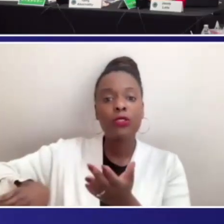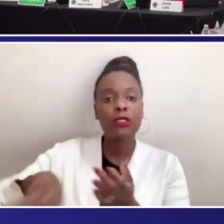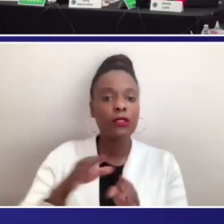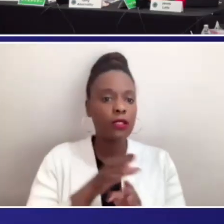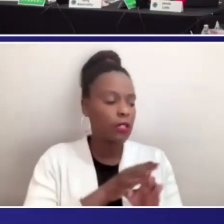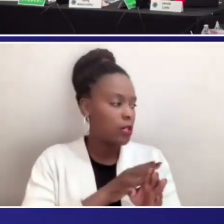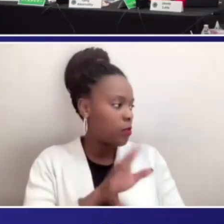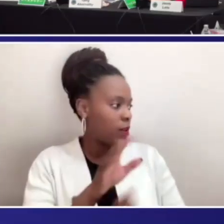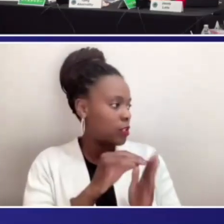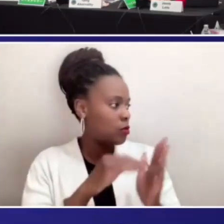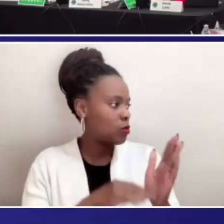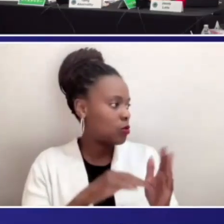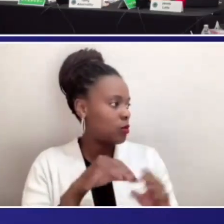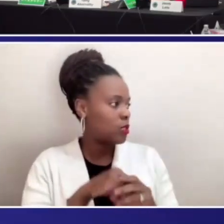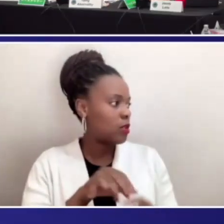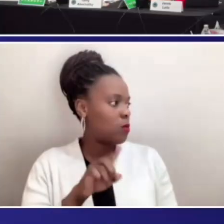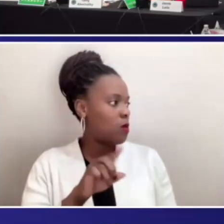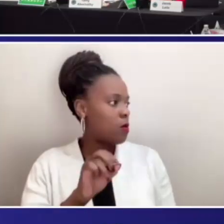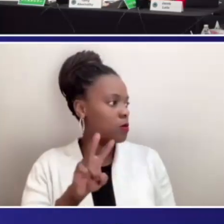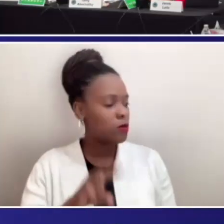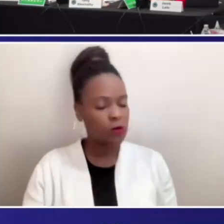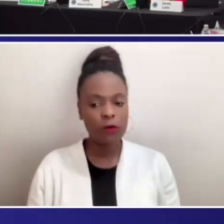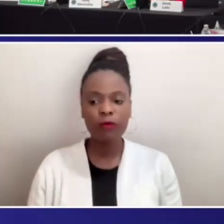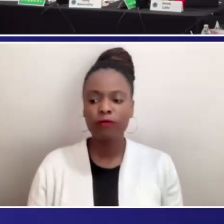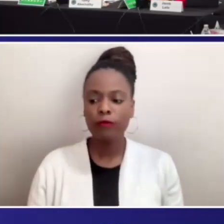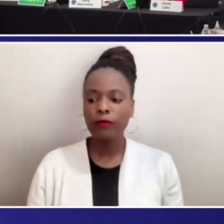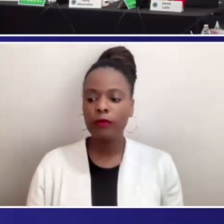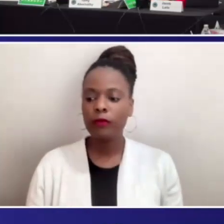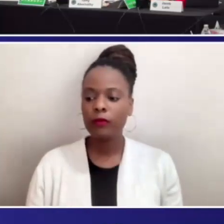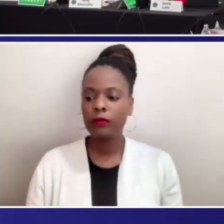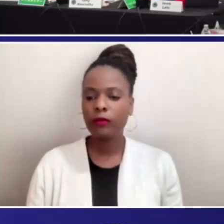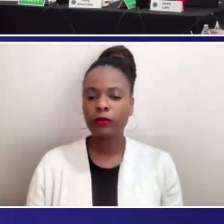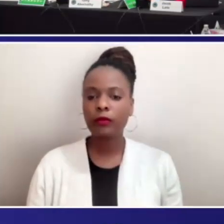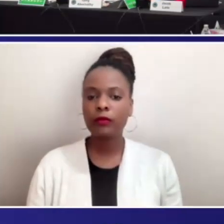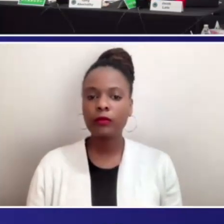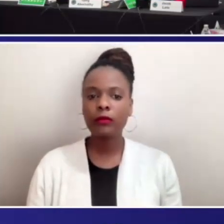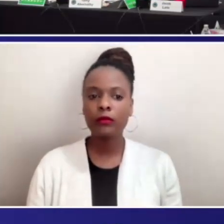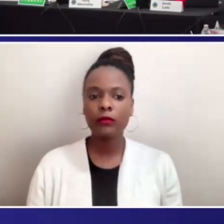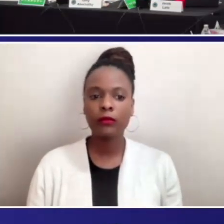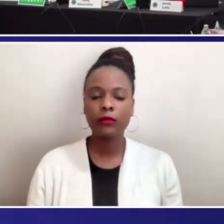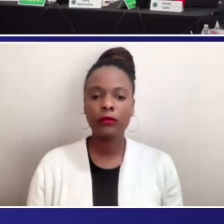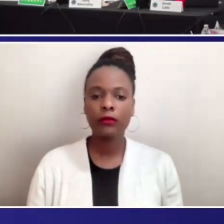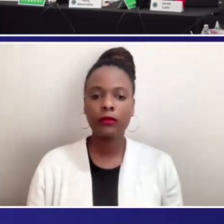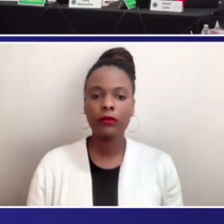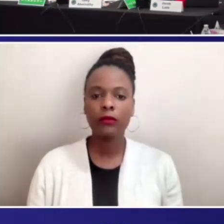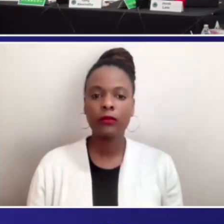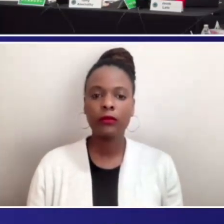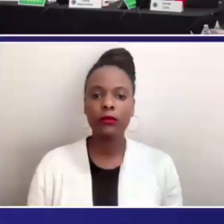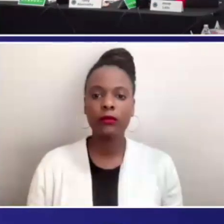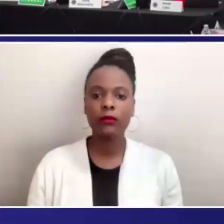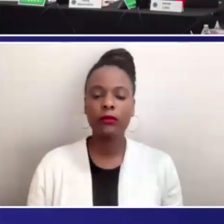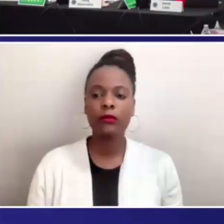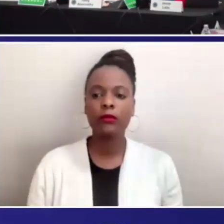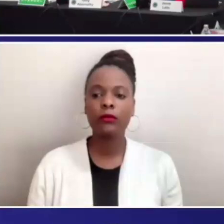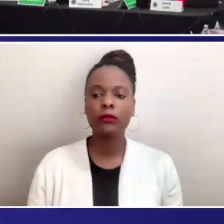102. But I do think the thing that we're